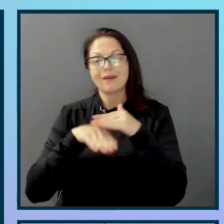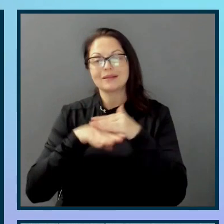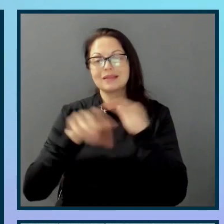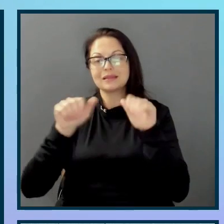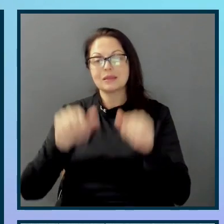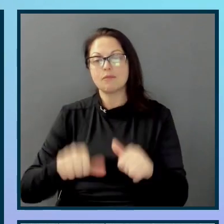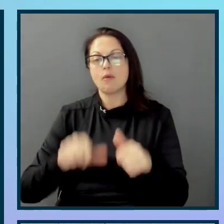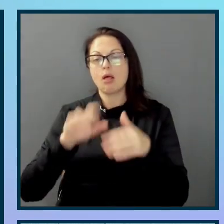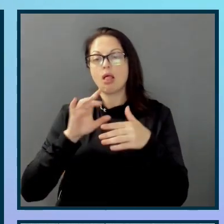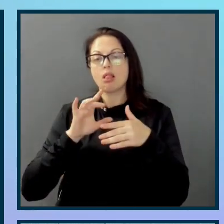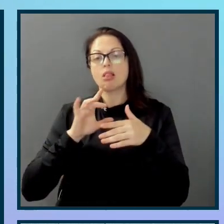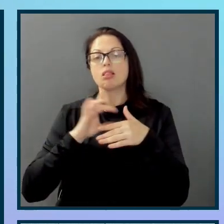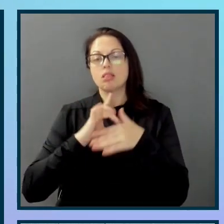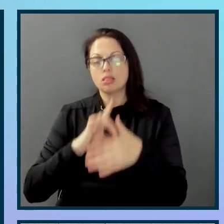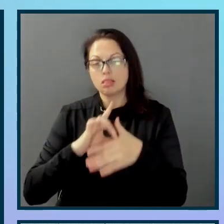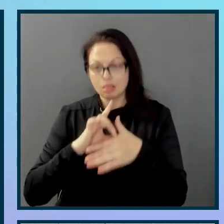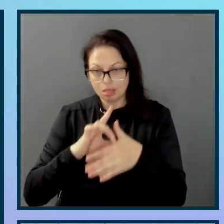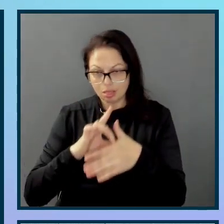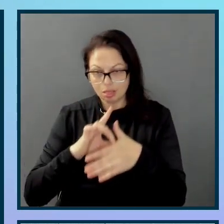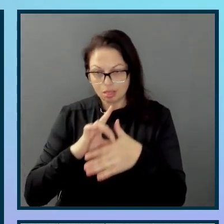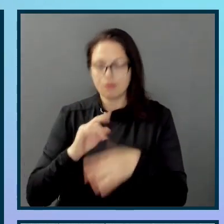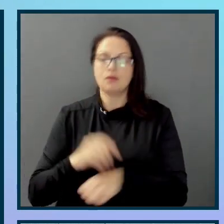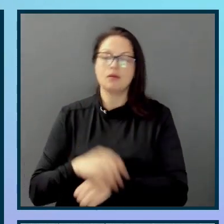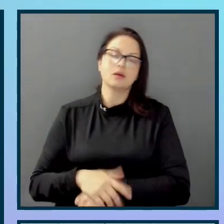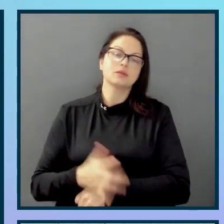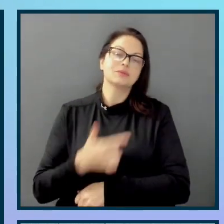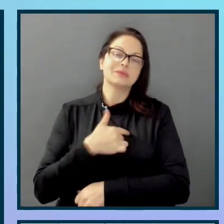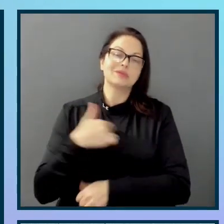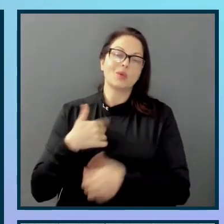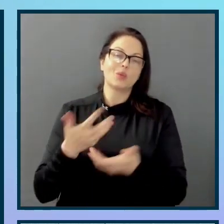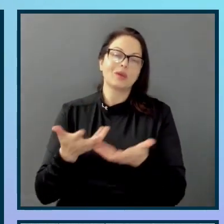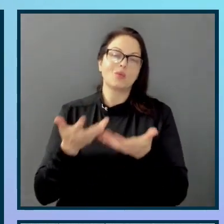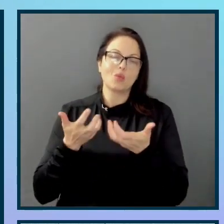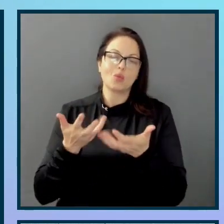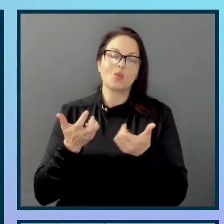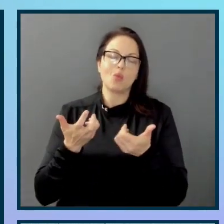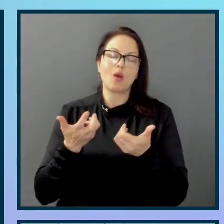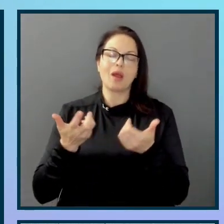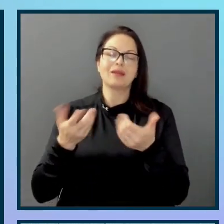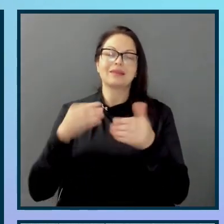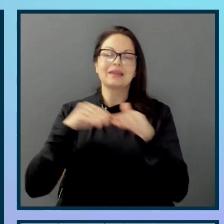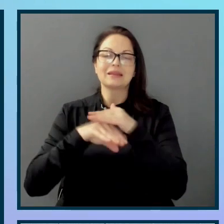we want the central accessibility team to help establish the standards and the practices,